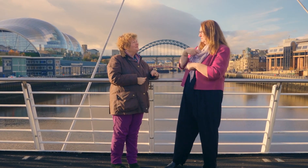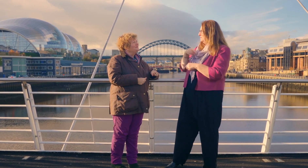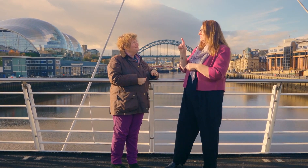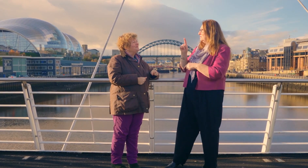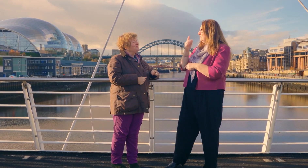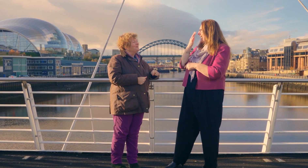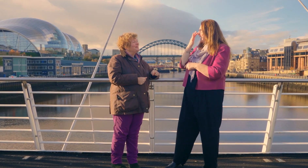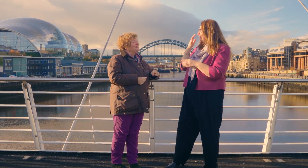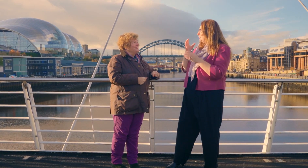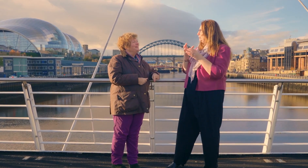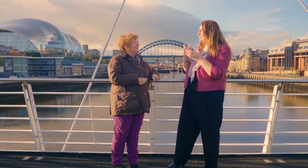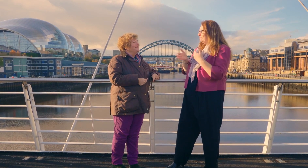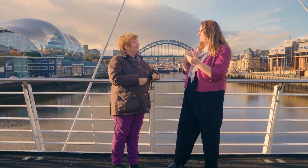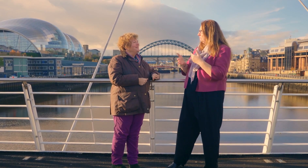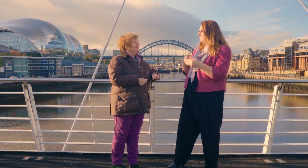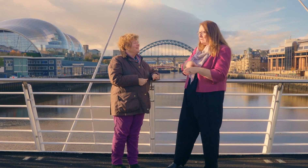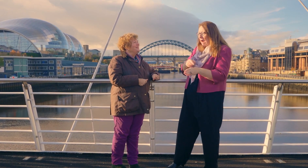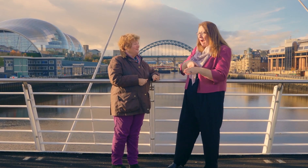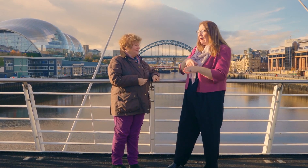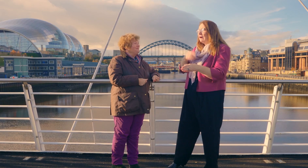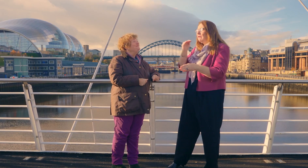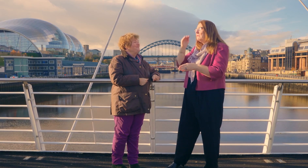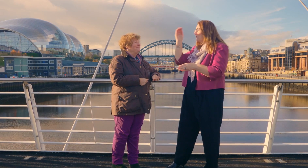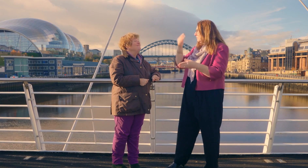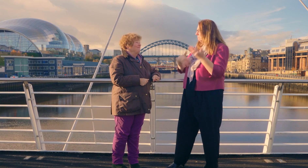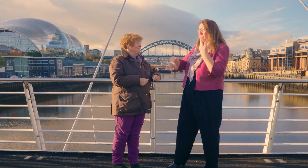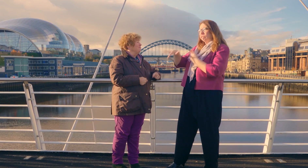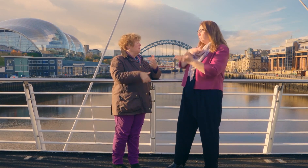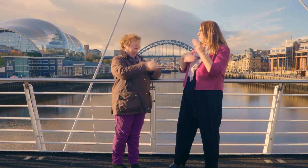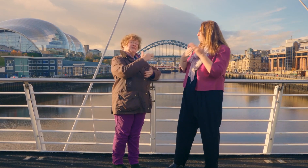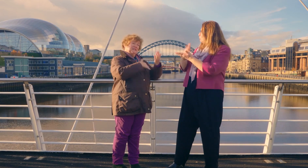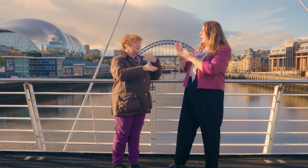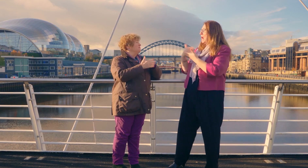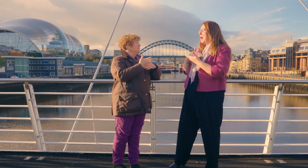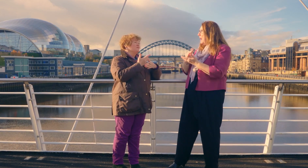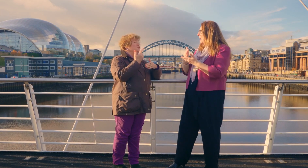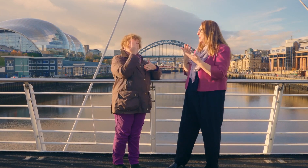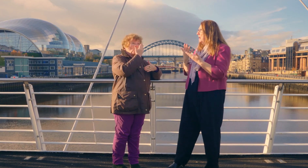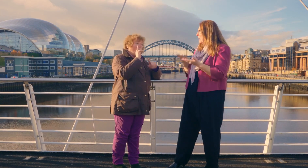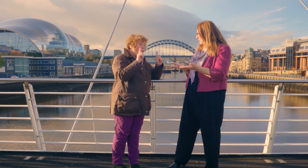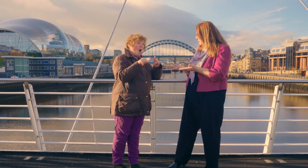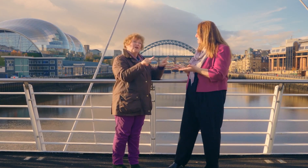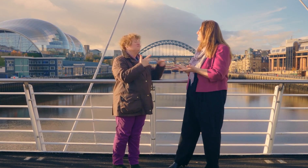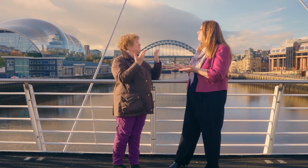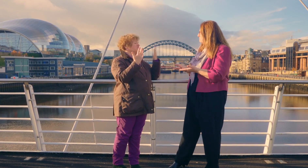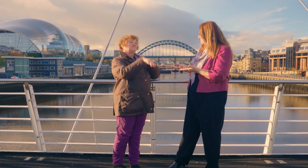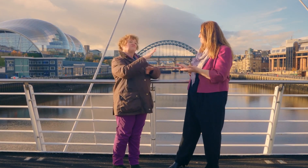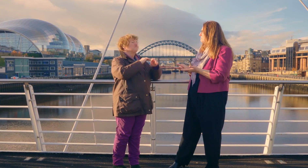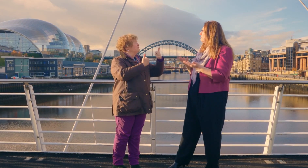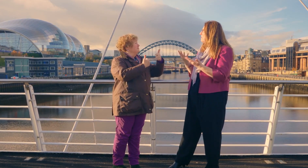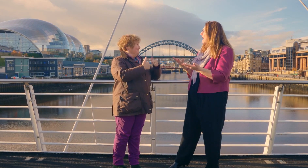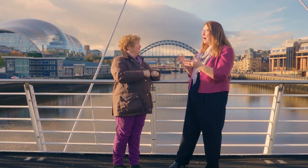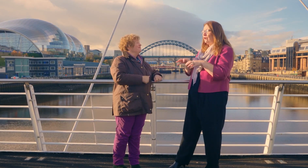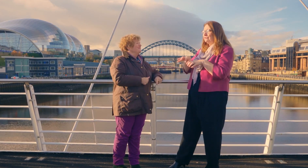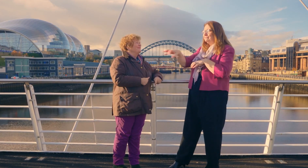Plus, when I think about us as teenagers, we weren't bothered how old other people were. We didn't just mix with people of our own age. We all got along.